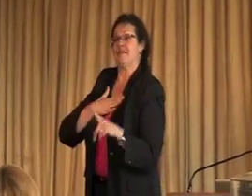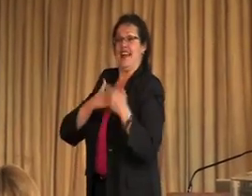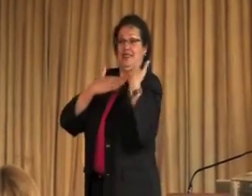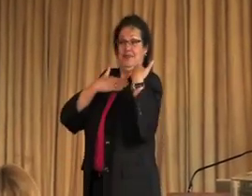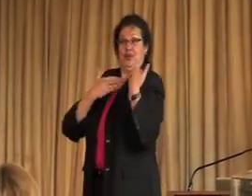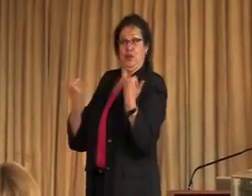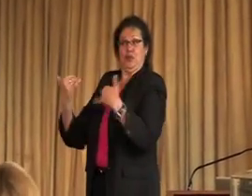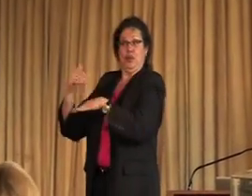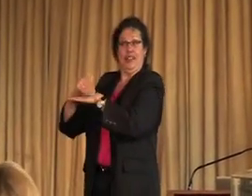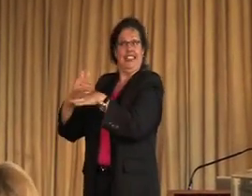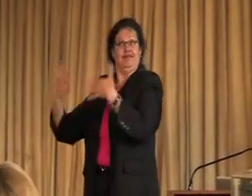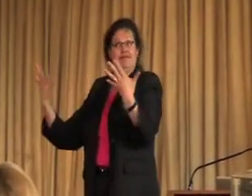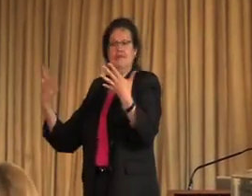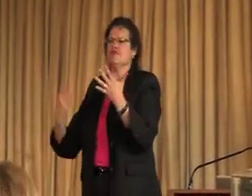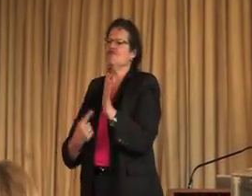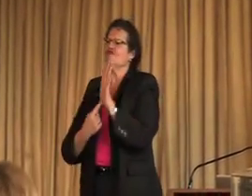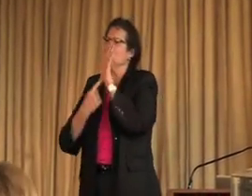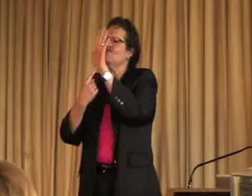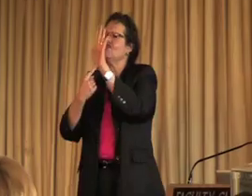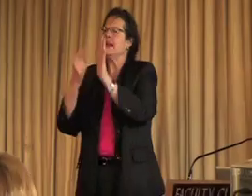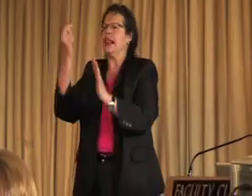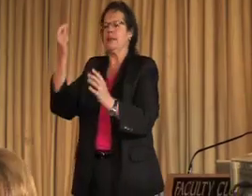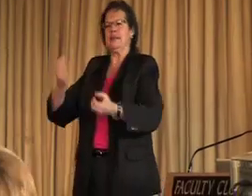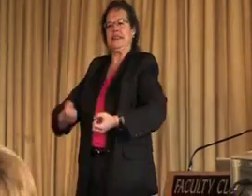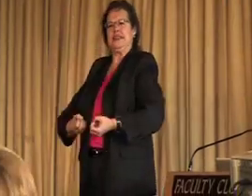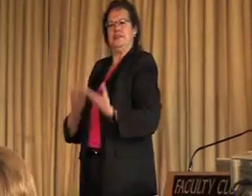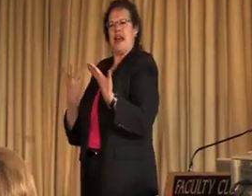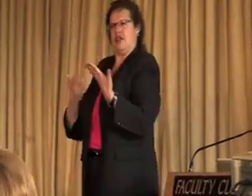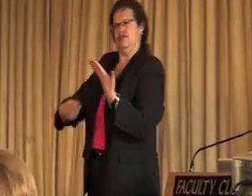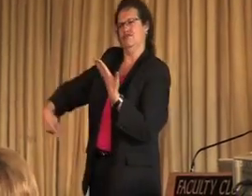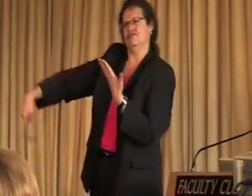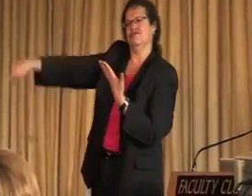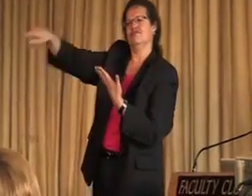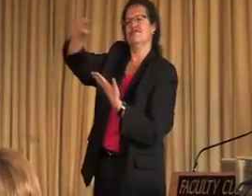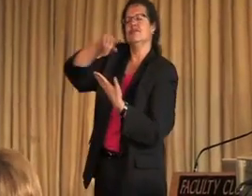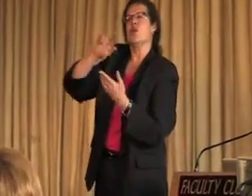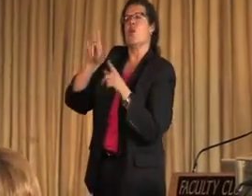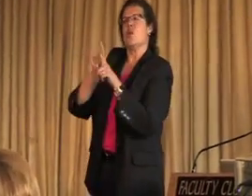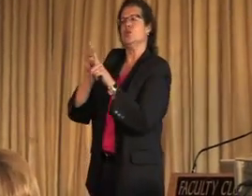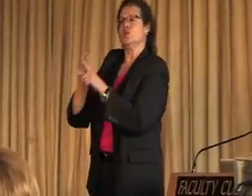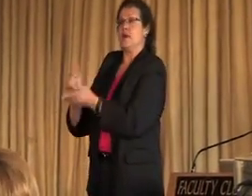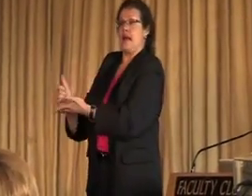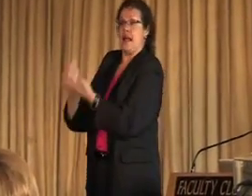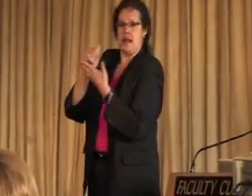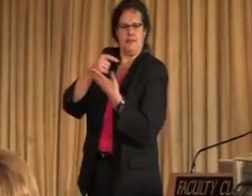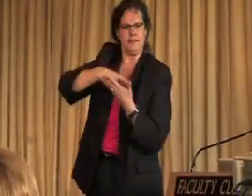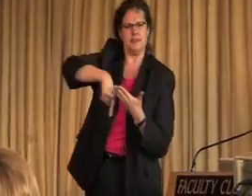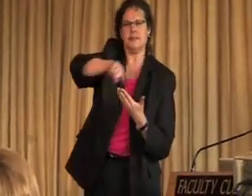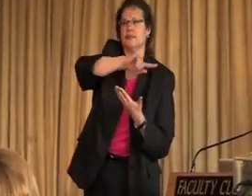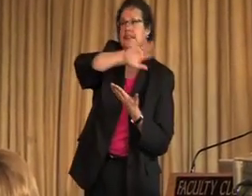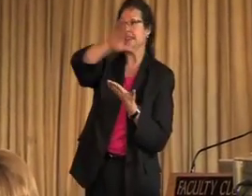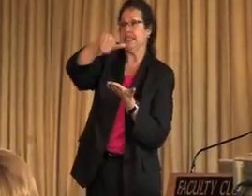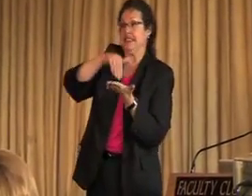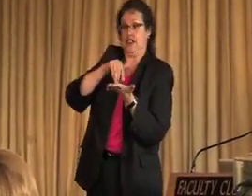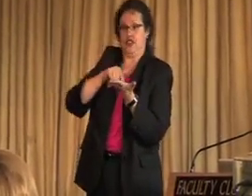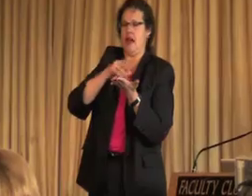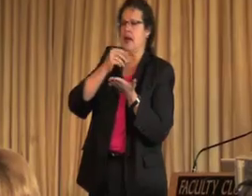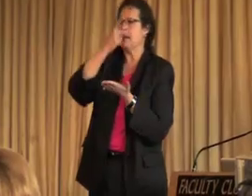to share, but that's not my responsibility this evening. Here I am wanting to share with